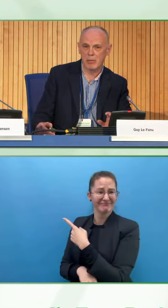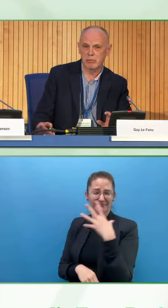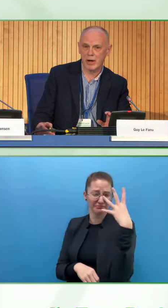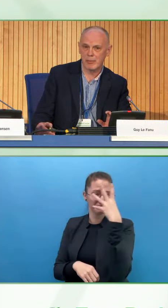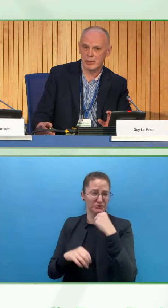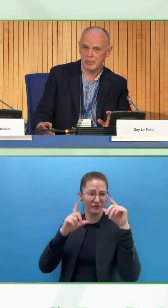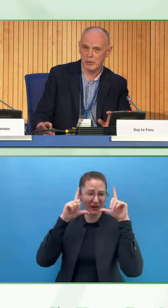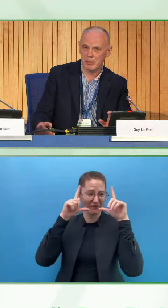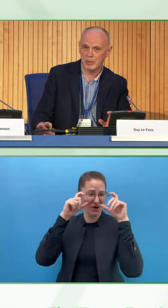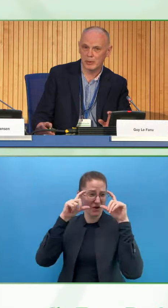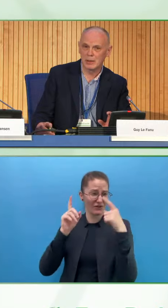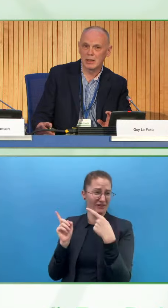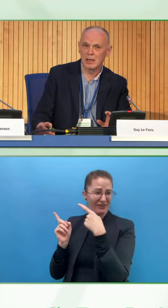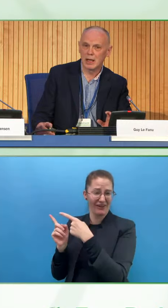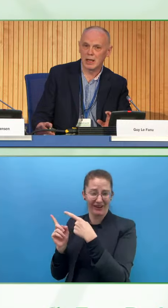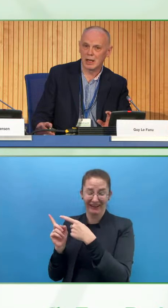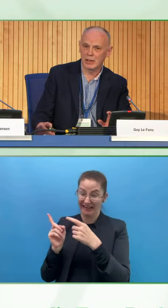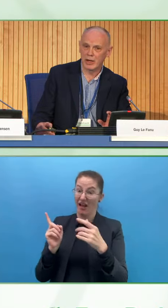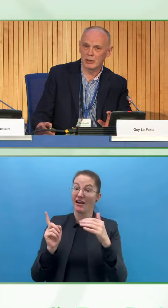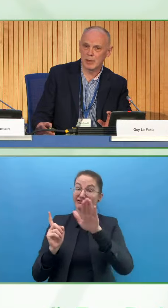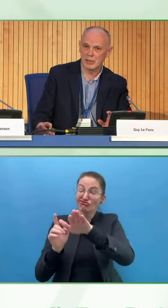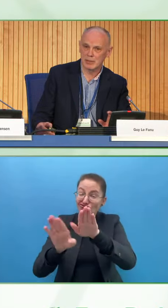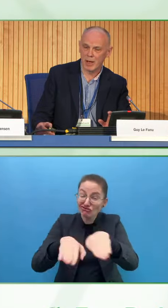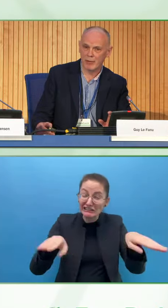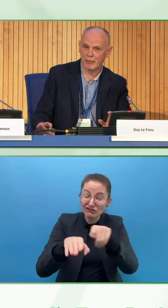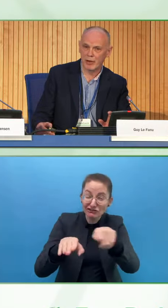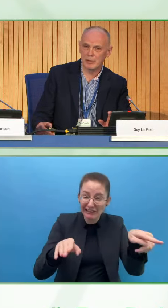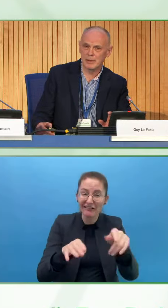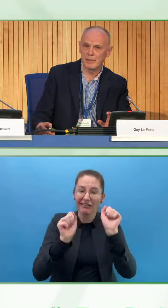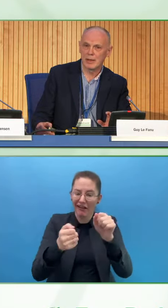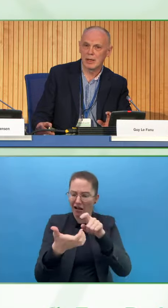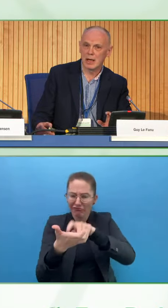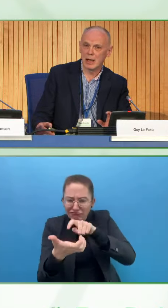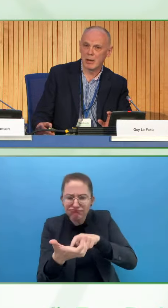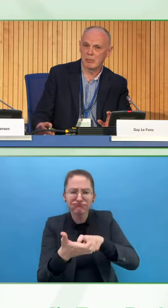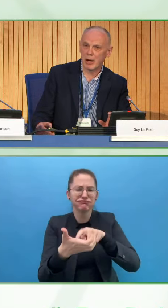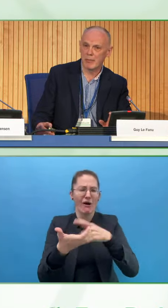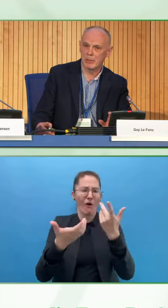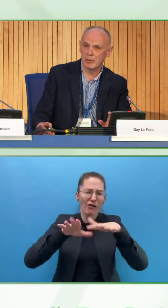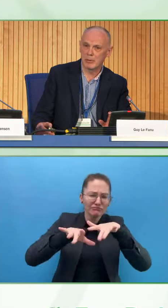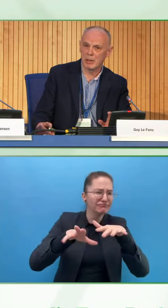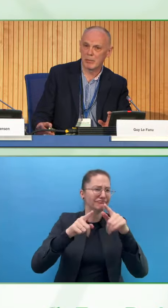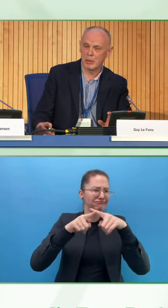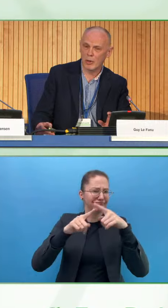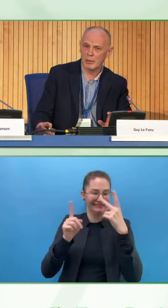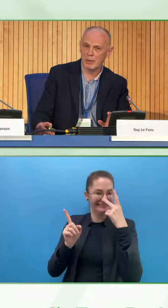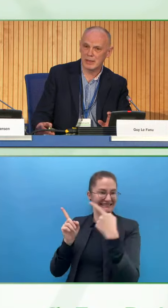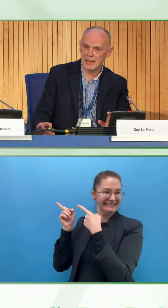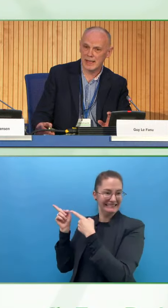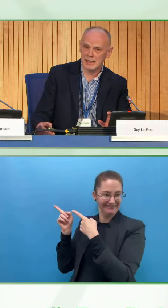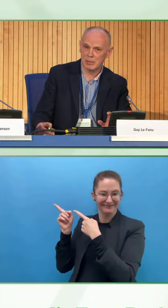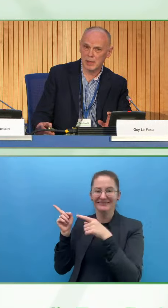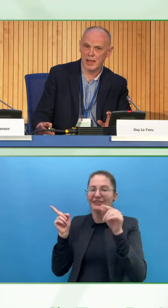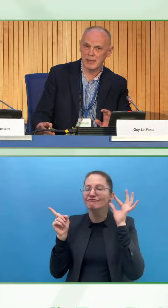A primary pupil, a girl with a smart phone, a primary pupil, a boy with a daisy player.